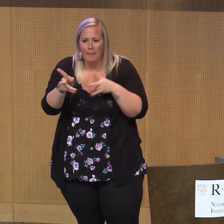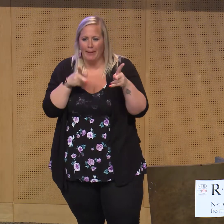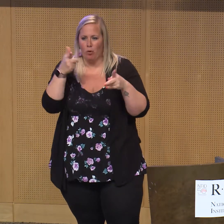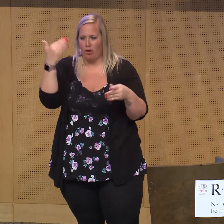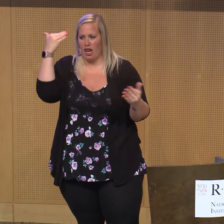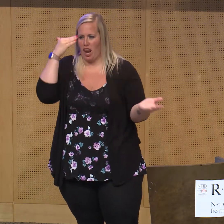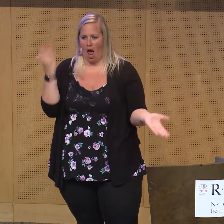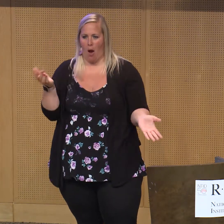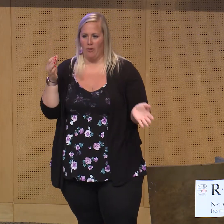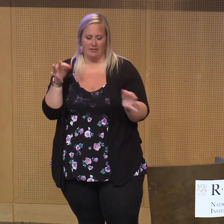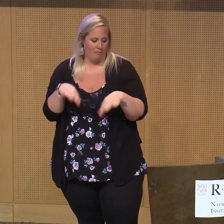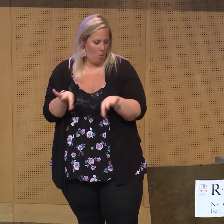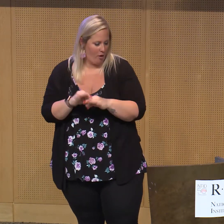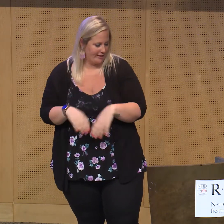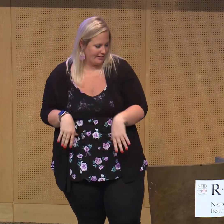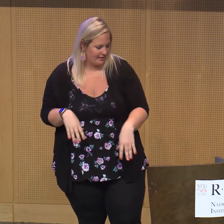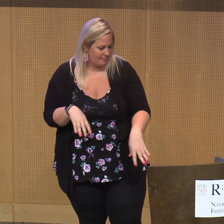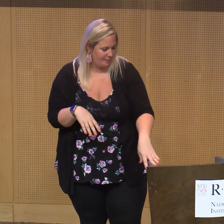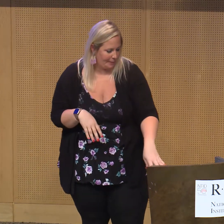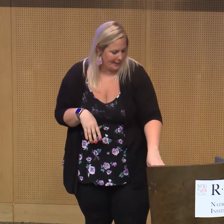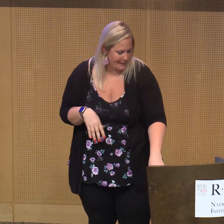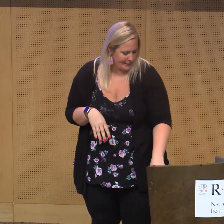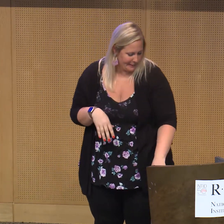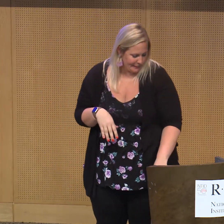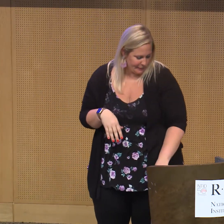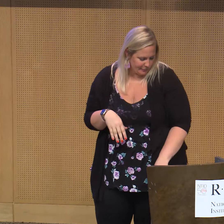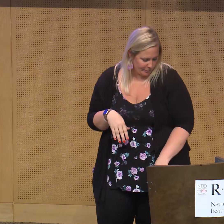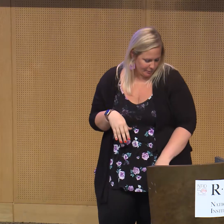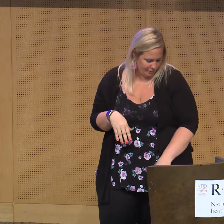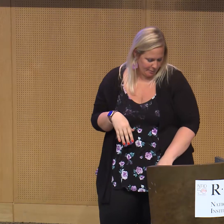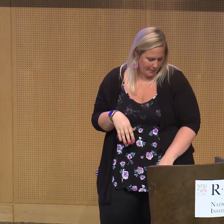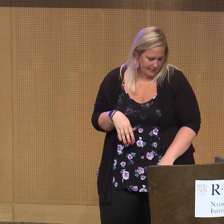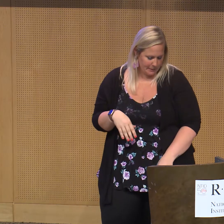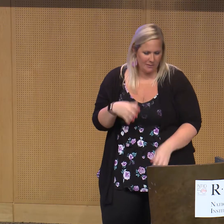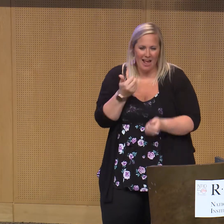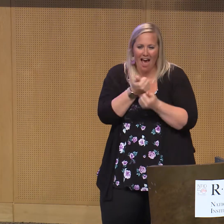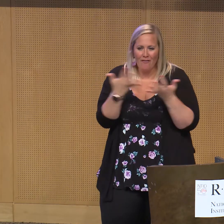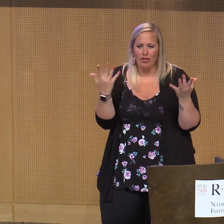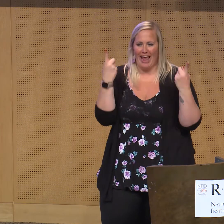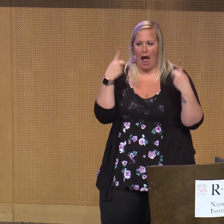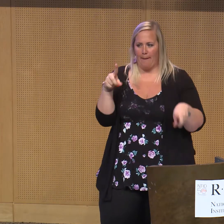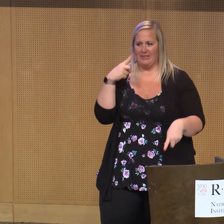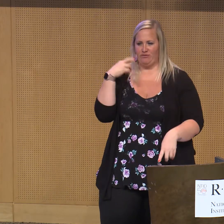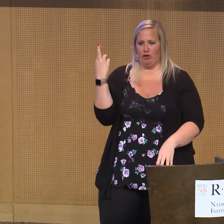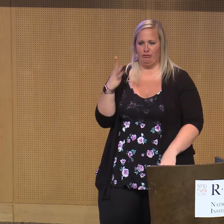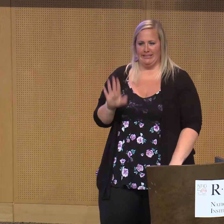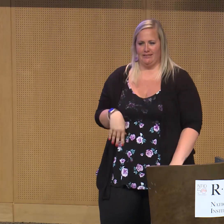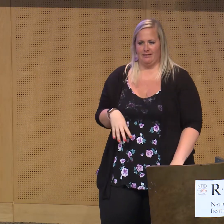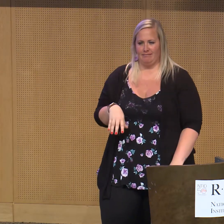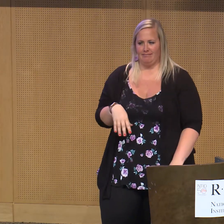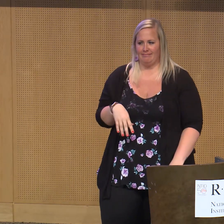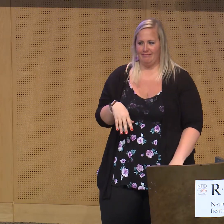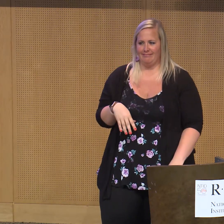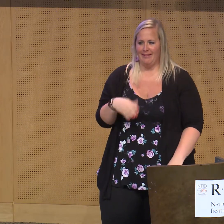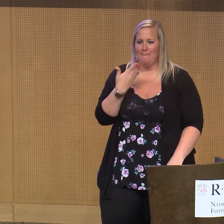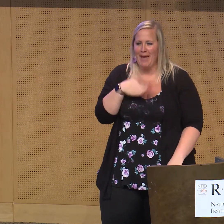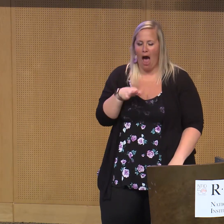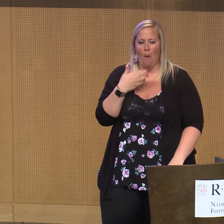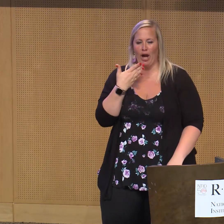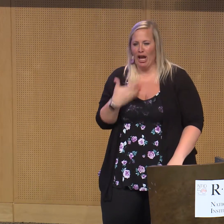You never know where networking is gonna lead you. You might get your next job through networking. And everything happens for a reason.